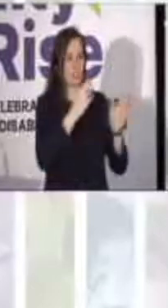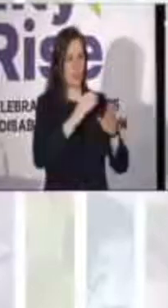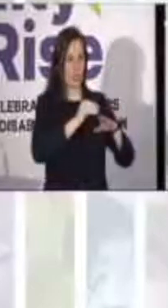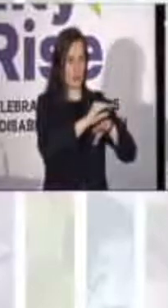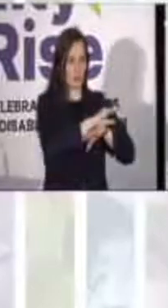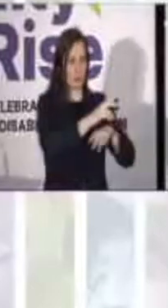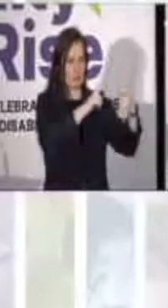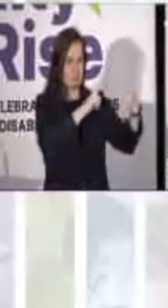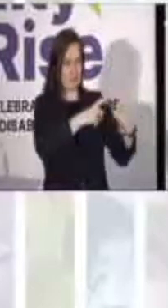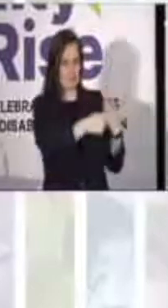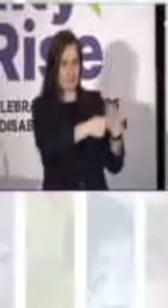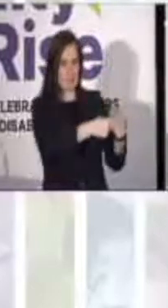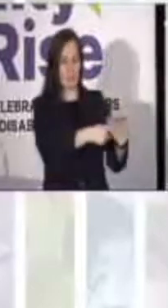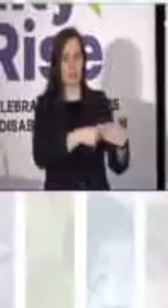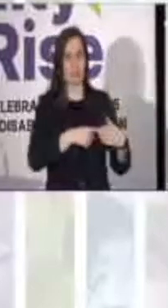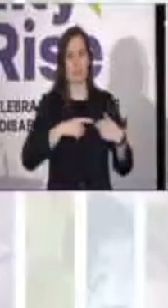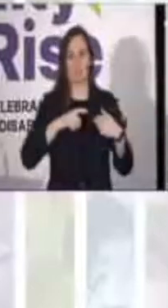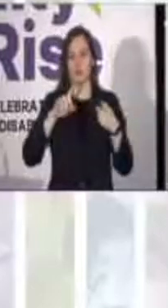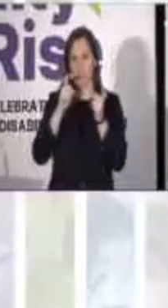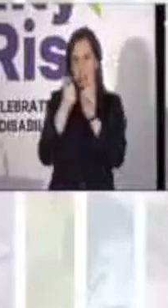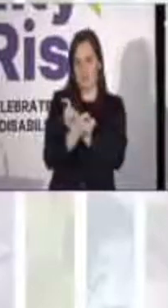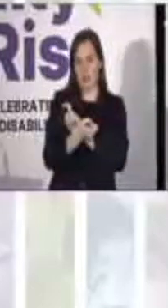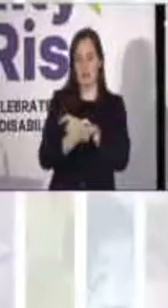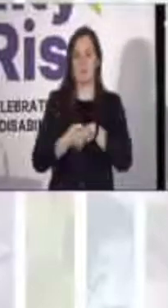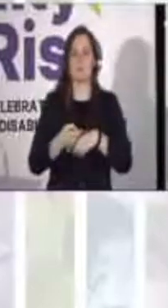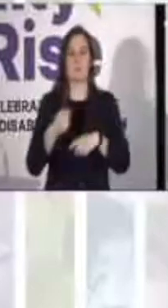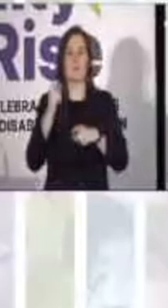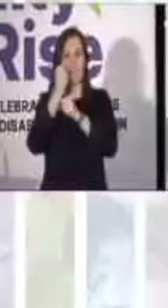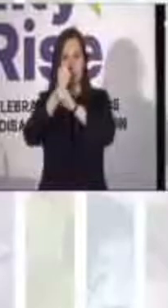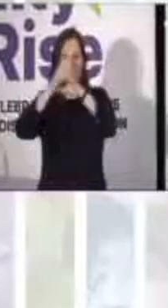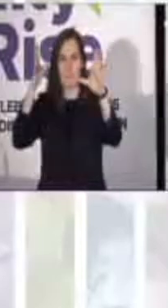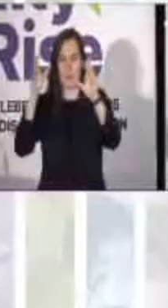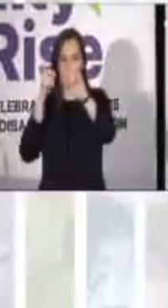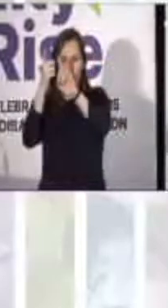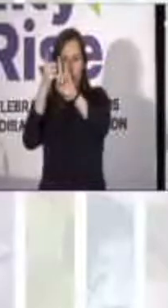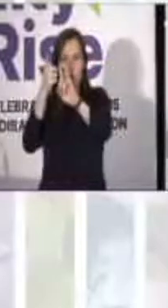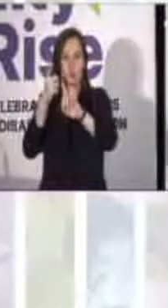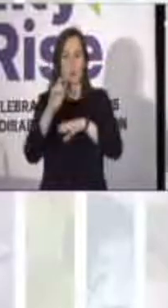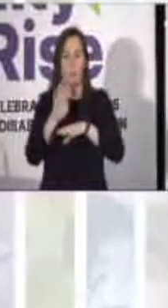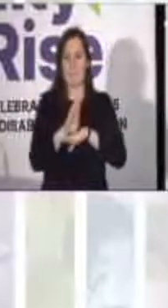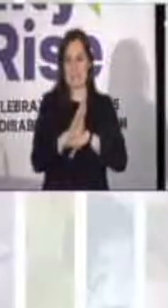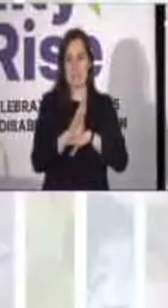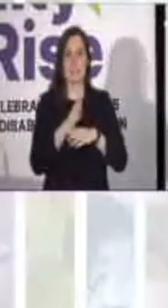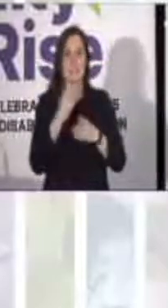AND MARKETING WITH A VISION TO MAKE A LASTING IMPACT ON BUSINESSES AND COMMUNITIES IT SERVES.